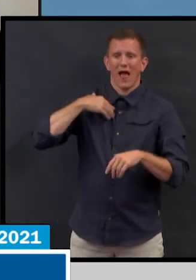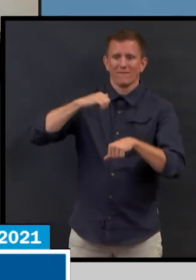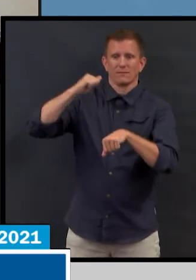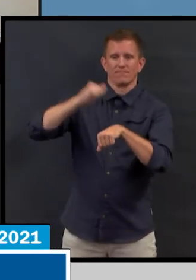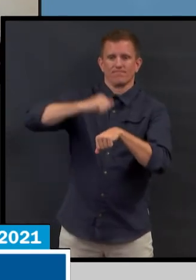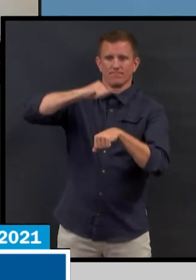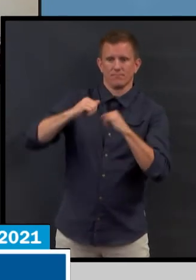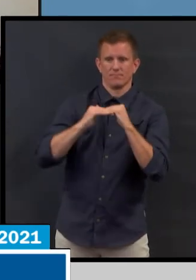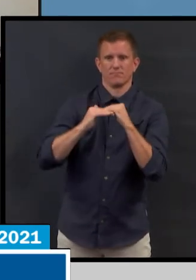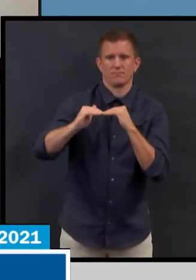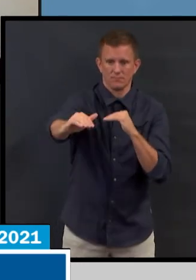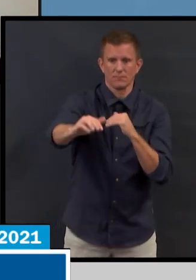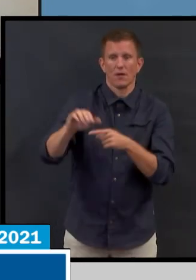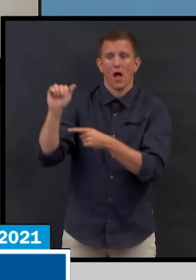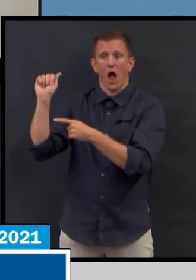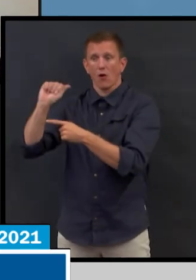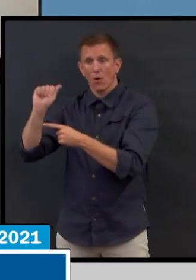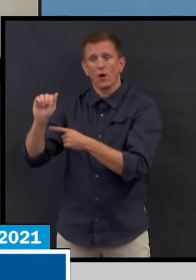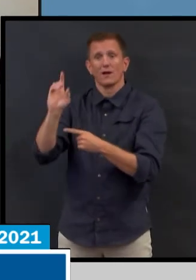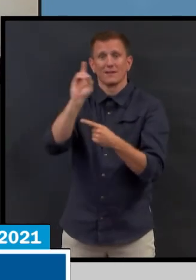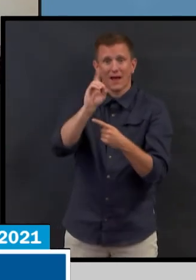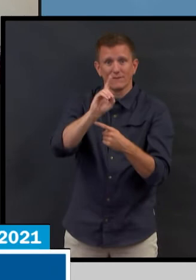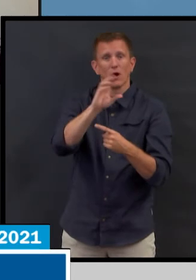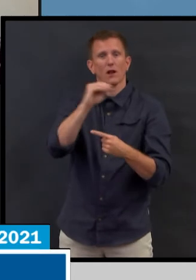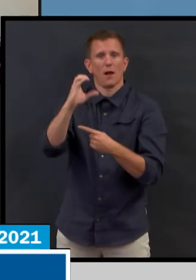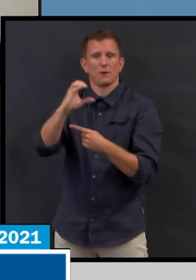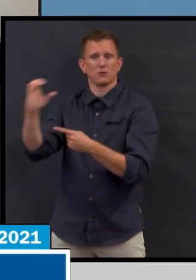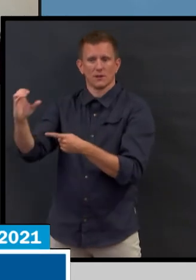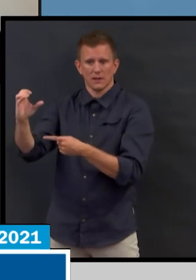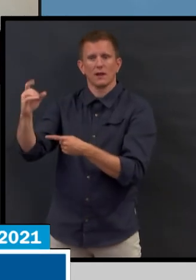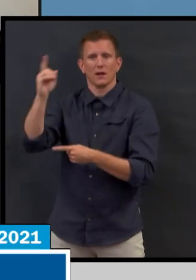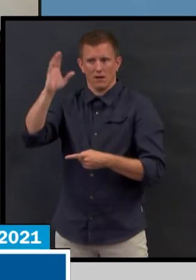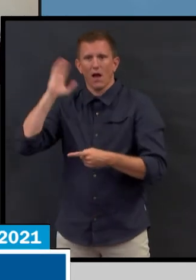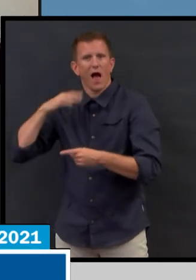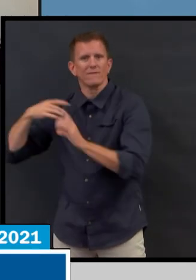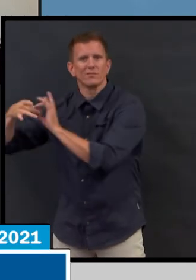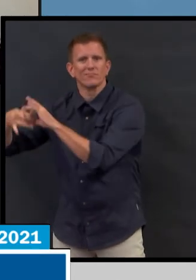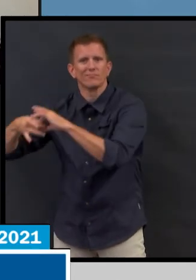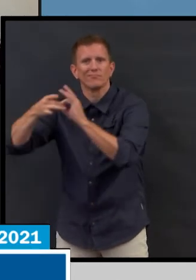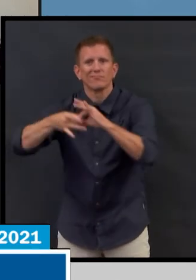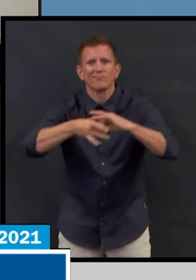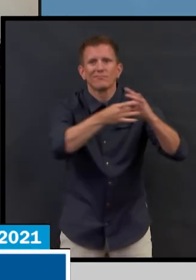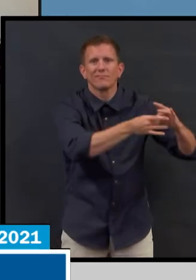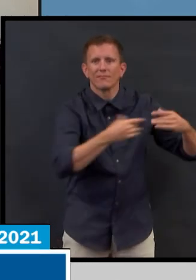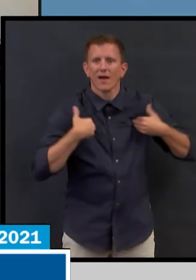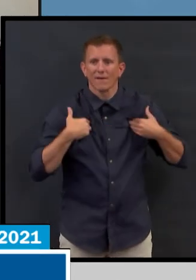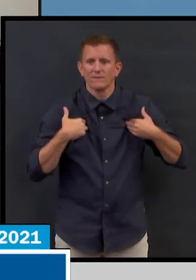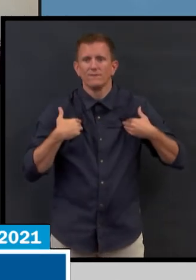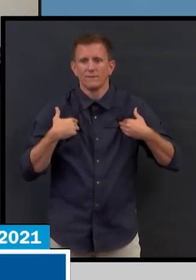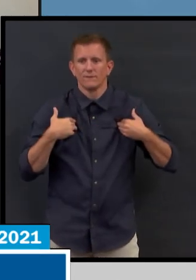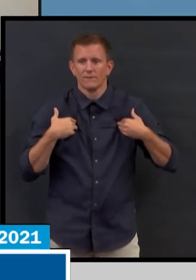city so it's very very exciting for us um to have this resource within our community so looking at